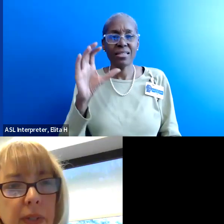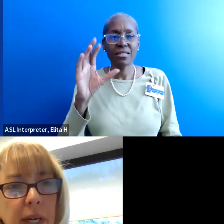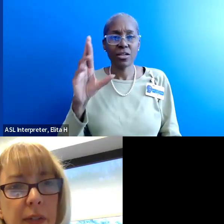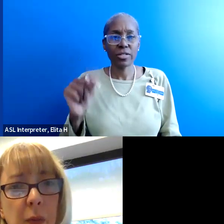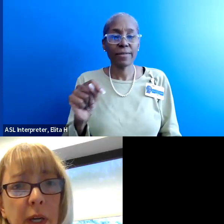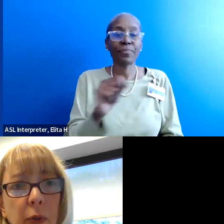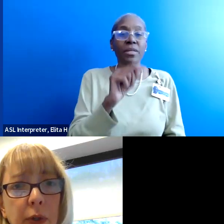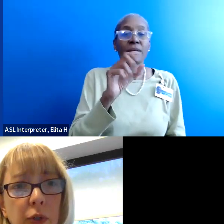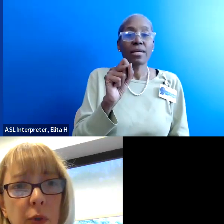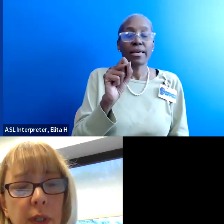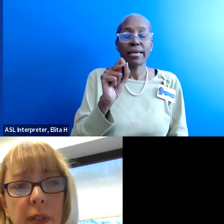SCI is spinal cord injury.